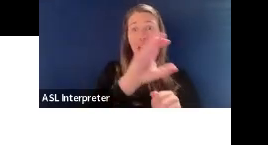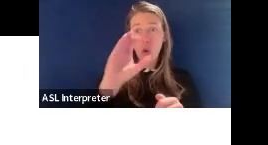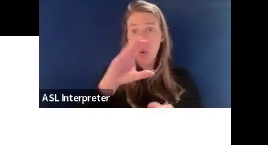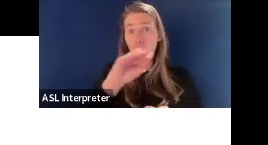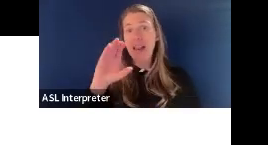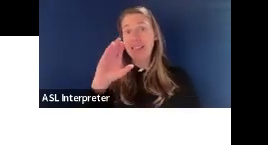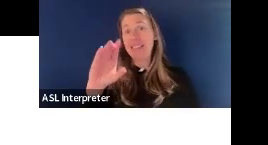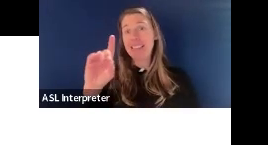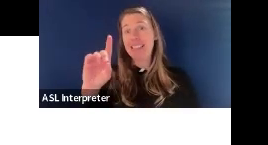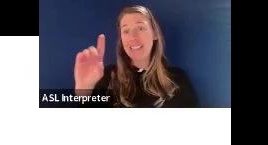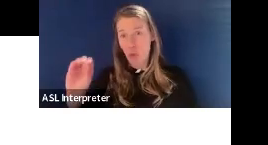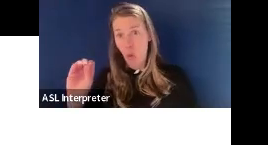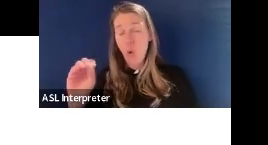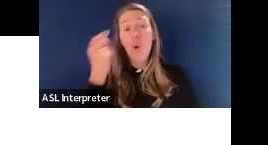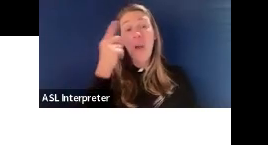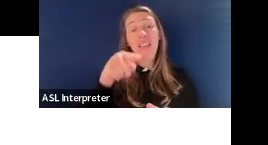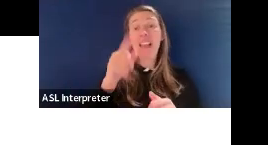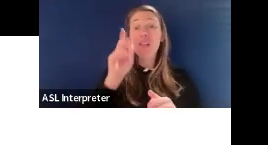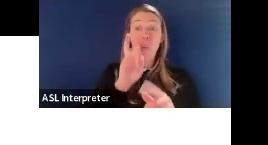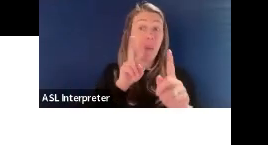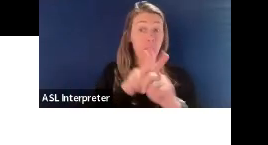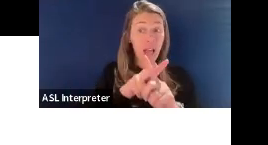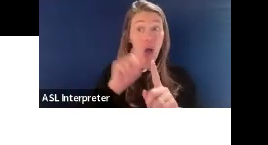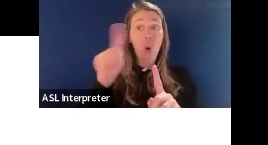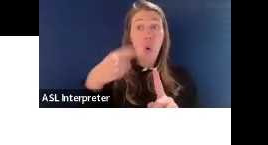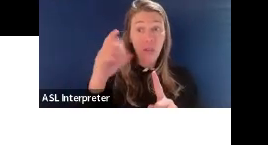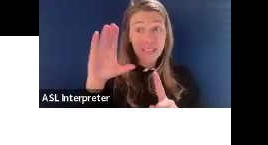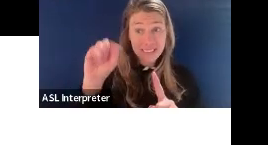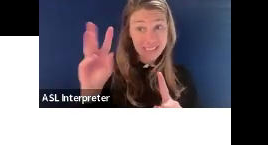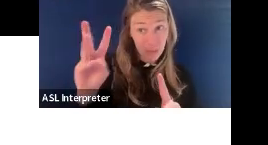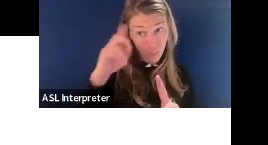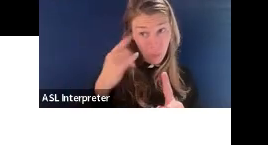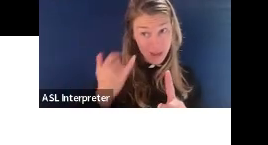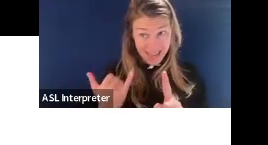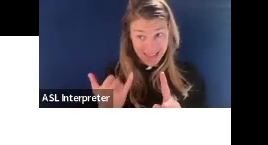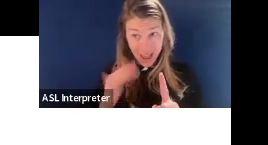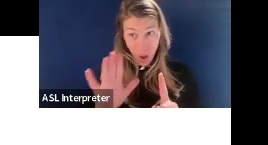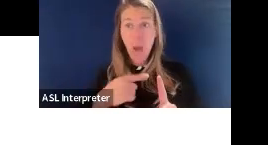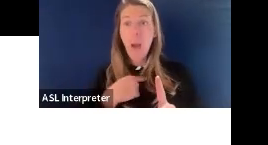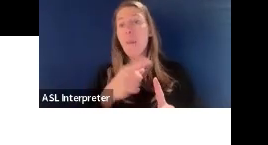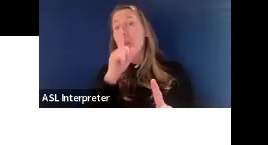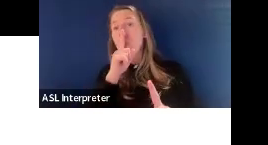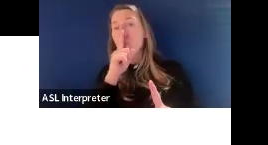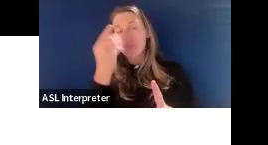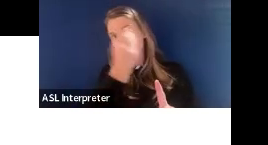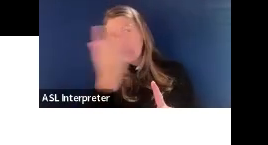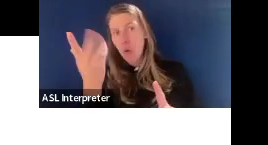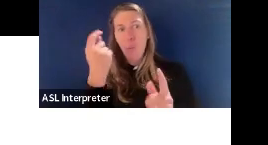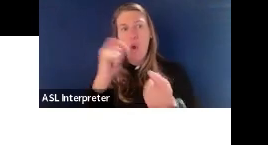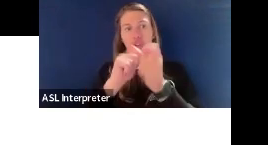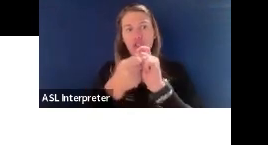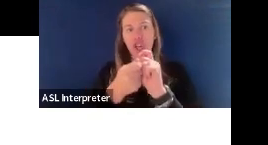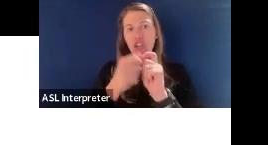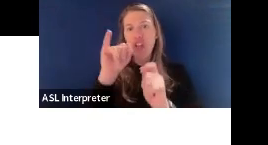For now, these changes will apply only to the CSW. I'm not announcing right now any changes to the IDD waiver,